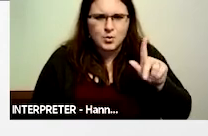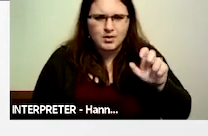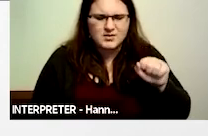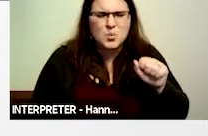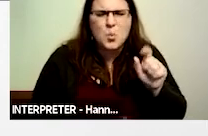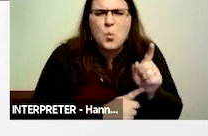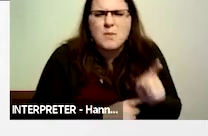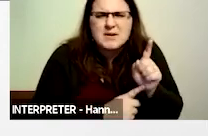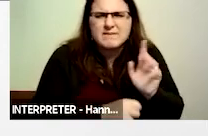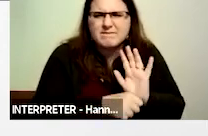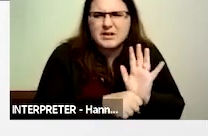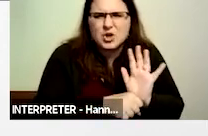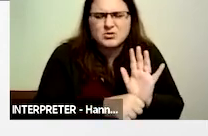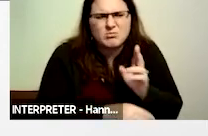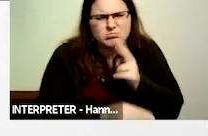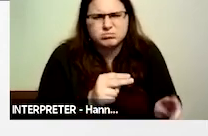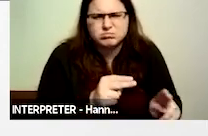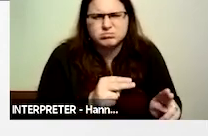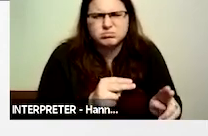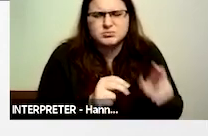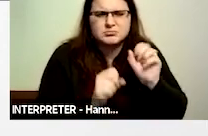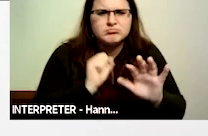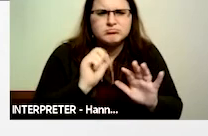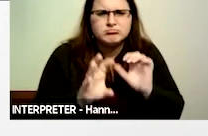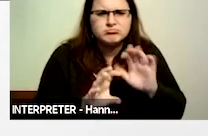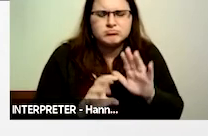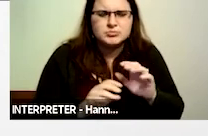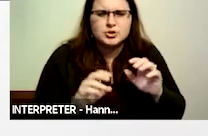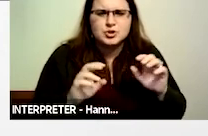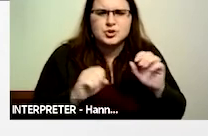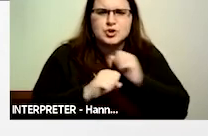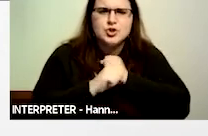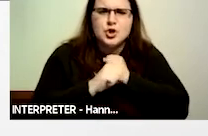Ben Woelk: I started to work through how we're actually going to do it because I love the